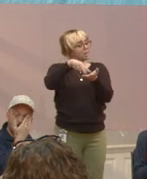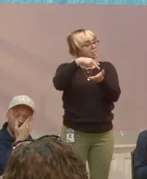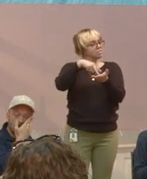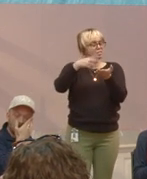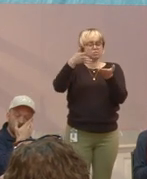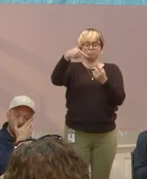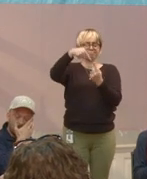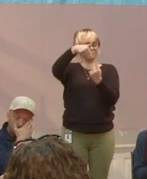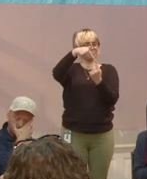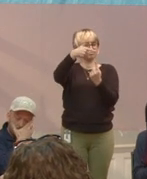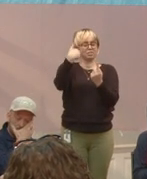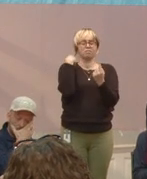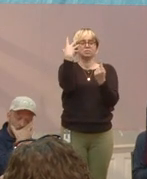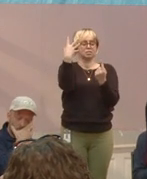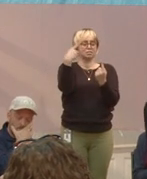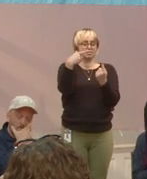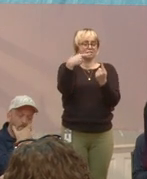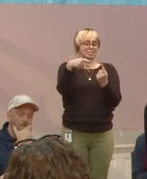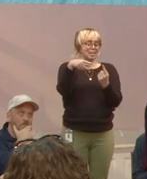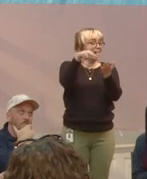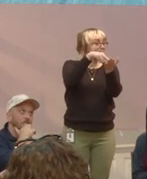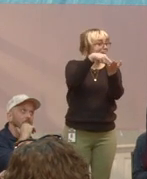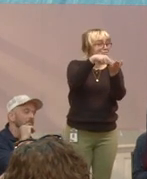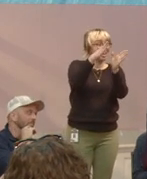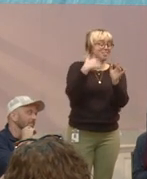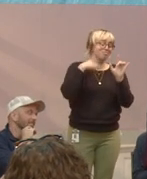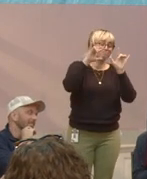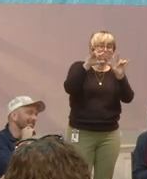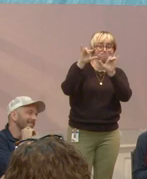things, they have lovely dance with people, like amongst so